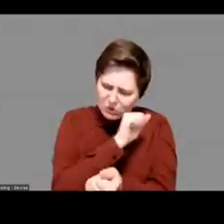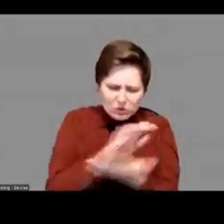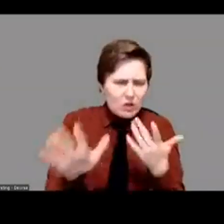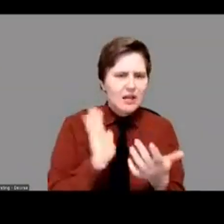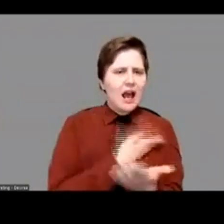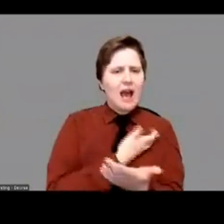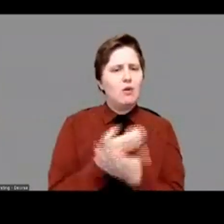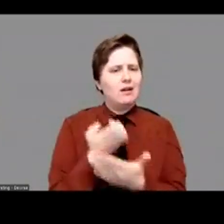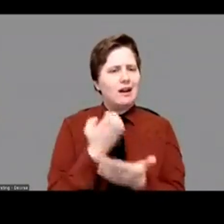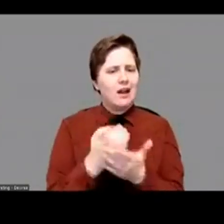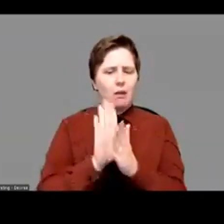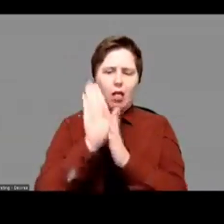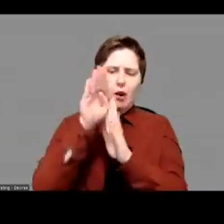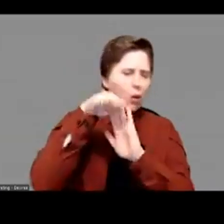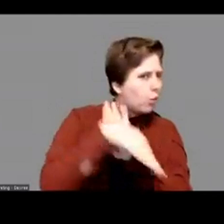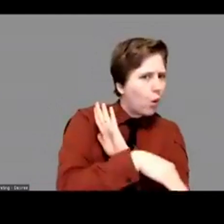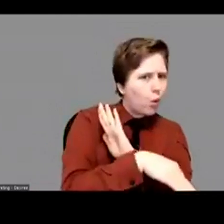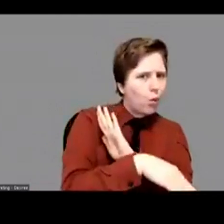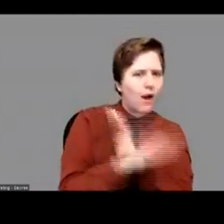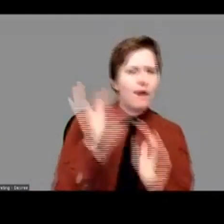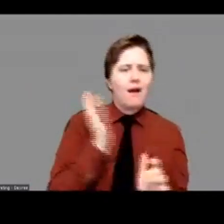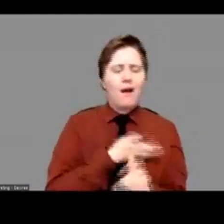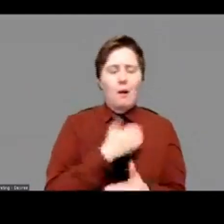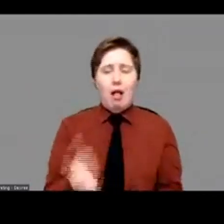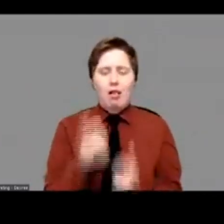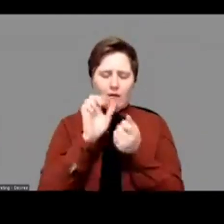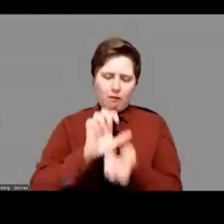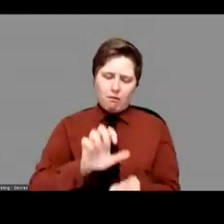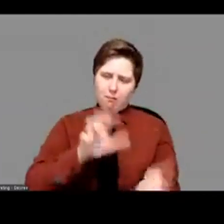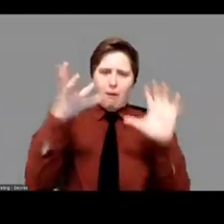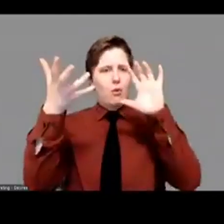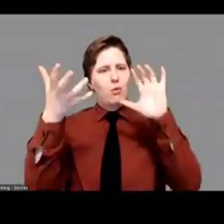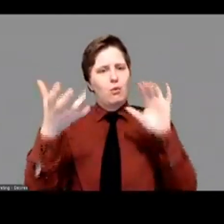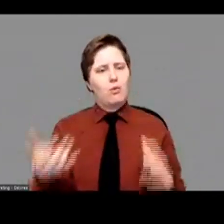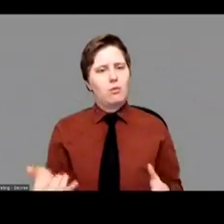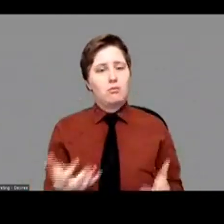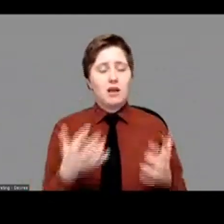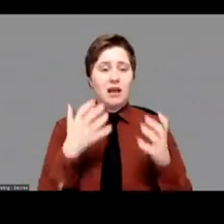It has destroyed our lives in a lot of ways. It is sadly ended.